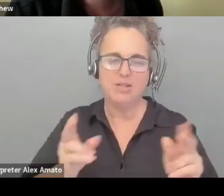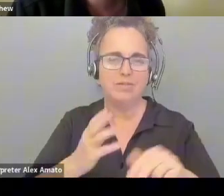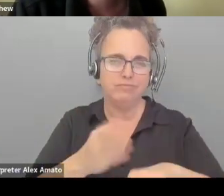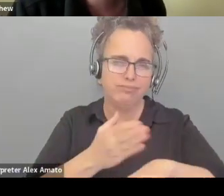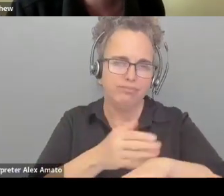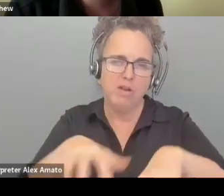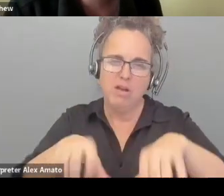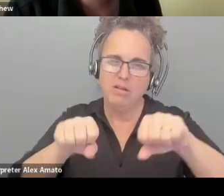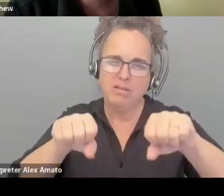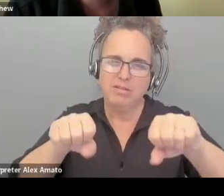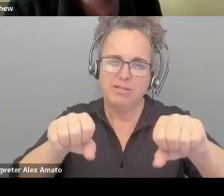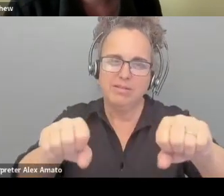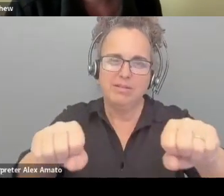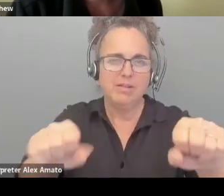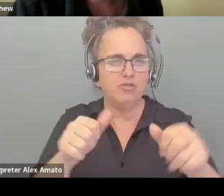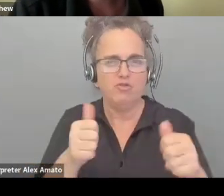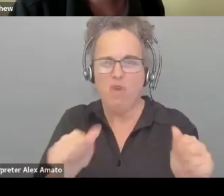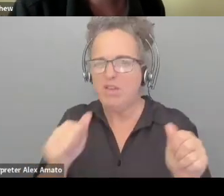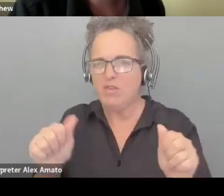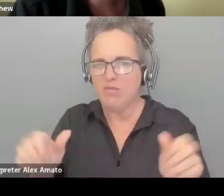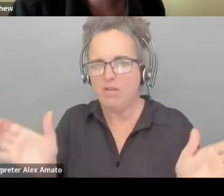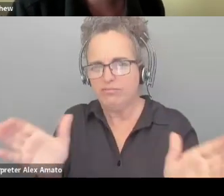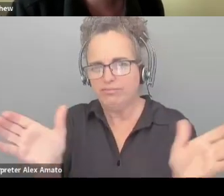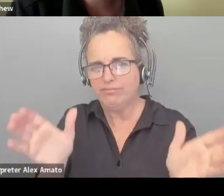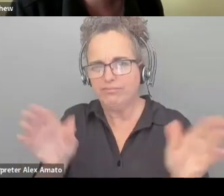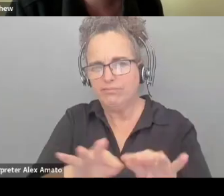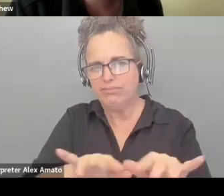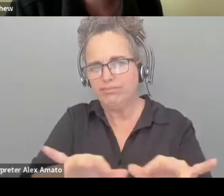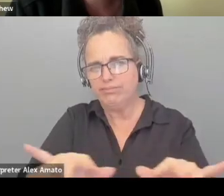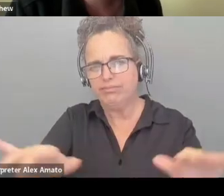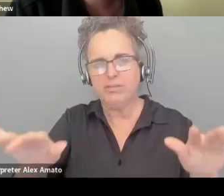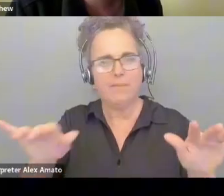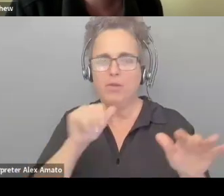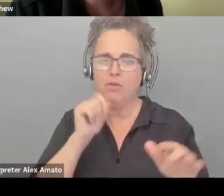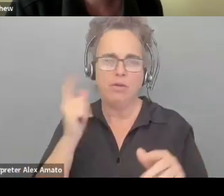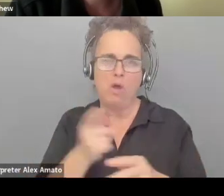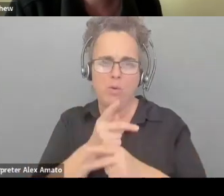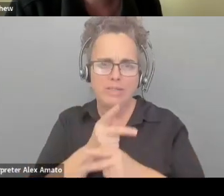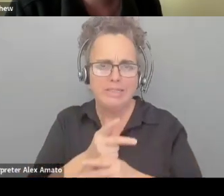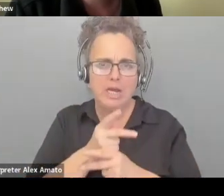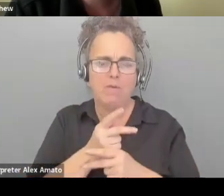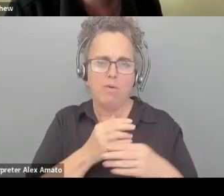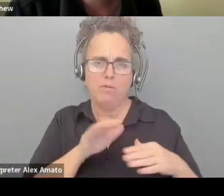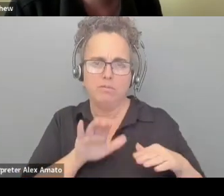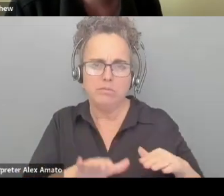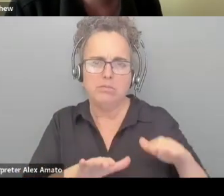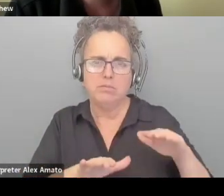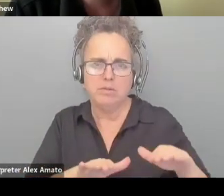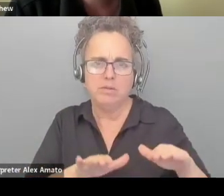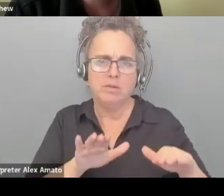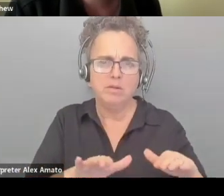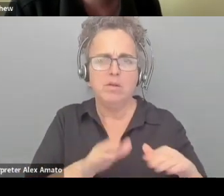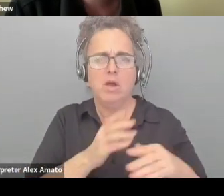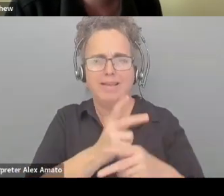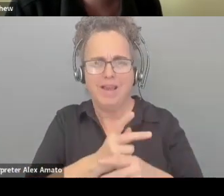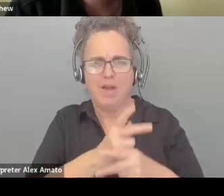and want us to try things out in ways that aren't always careful and critical, that don't consider sort of long-term